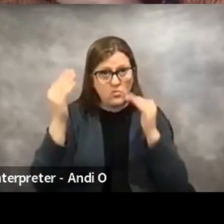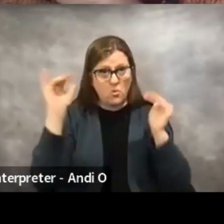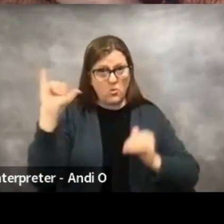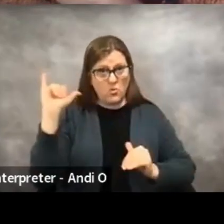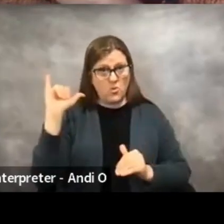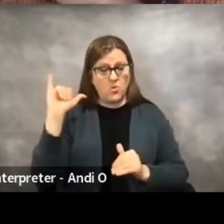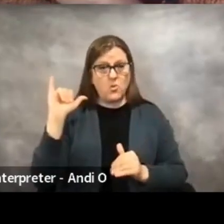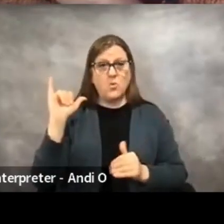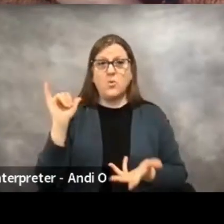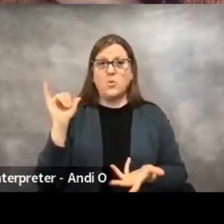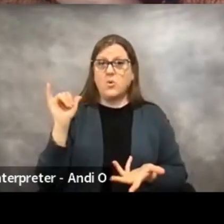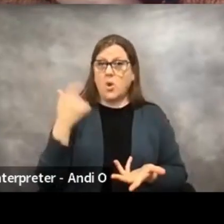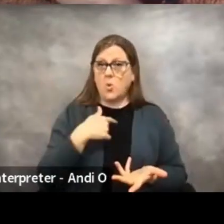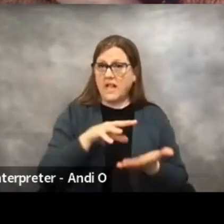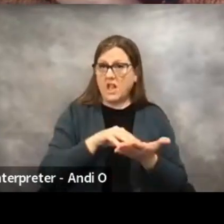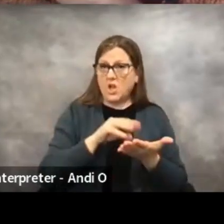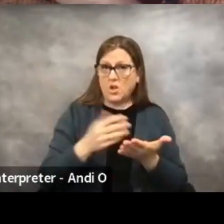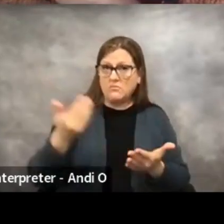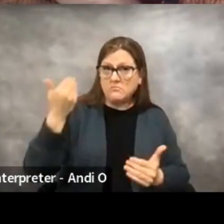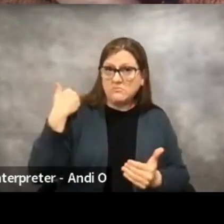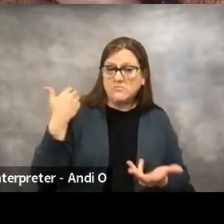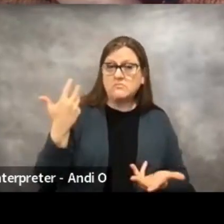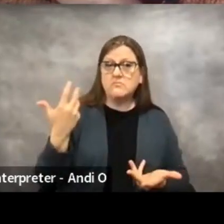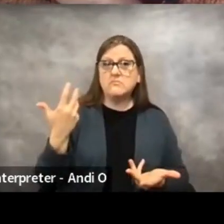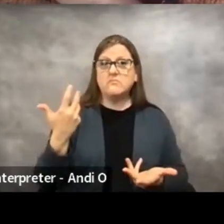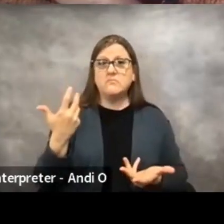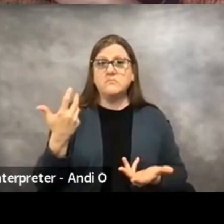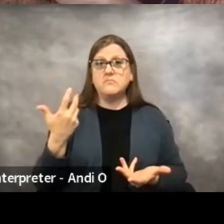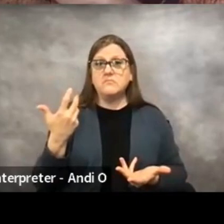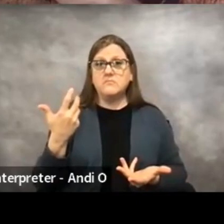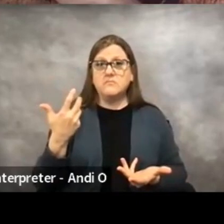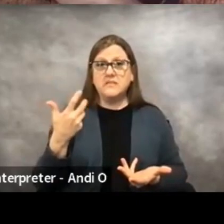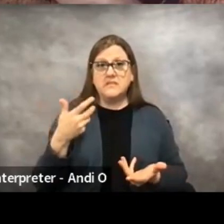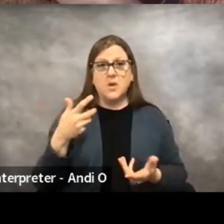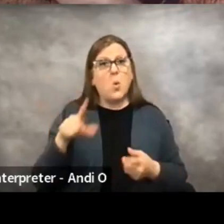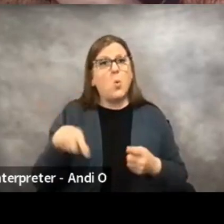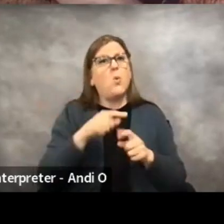one thing we learned in the from working in the prisons is, by